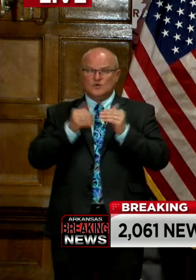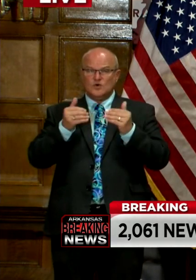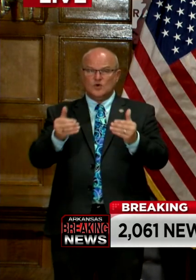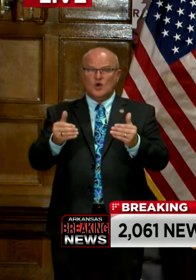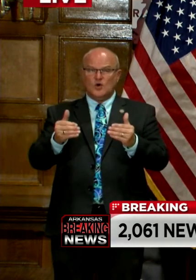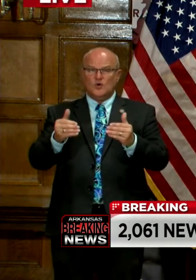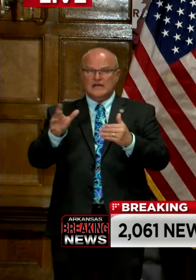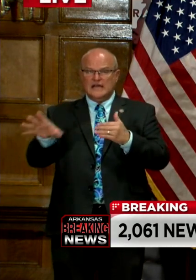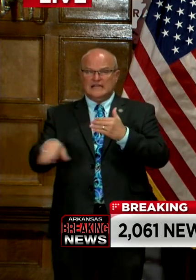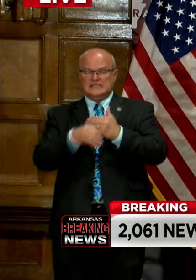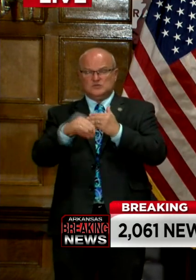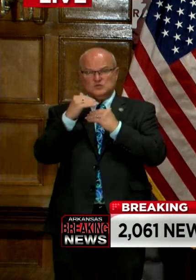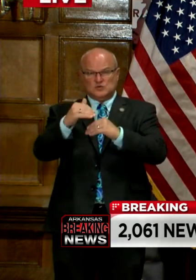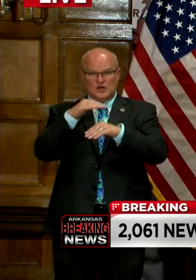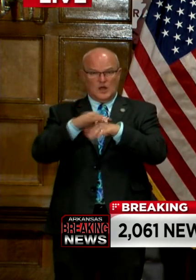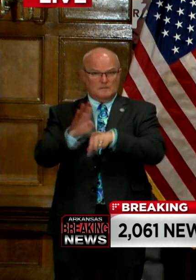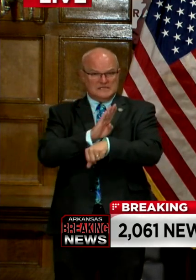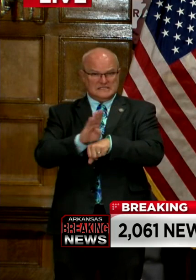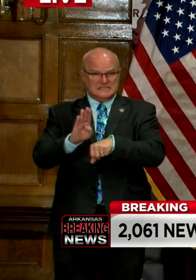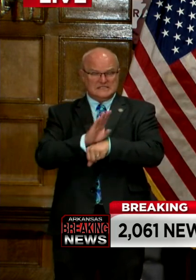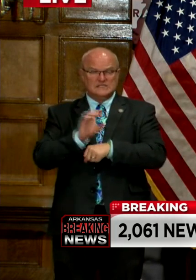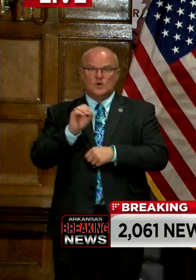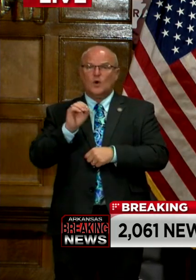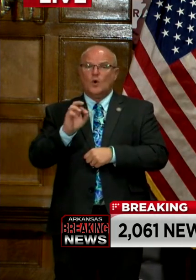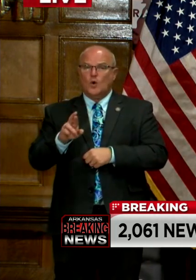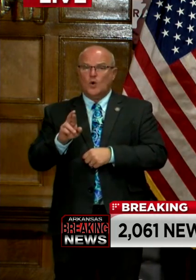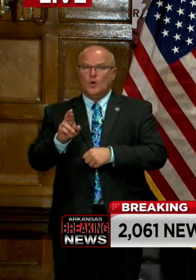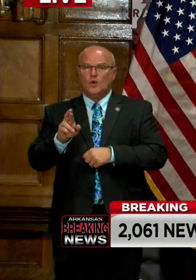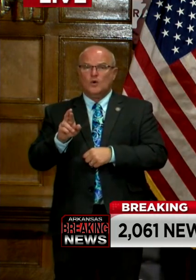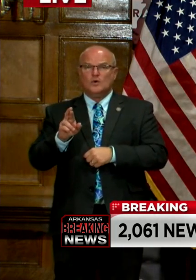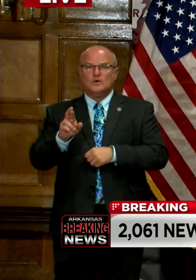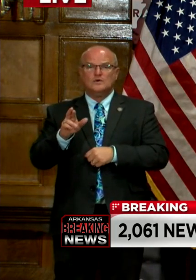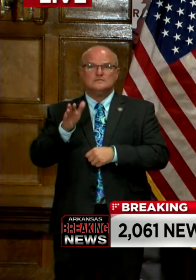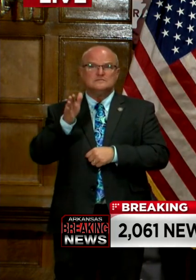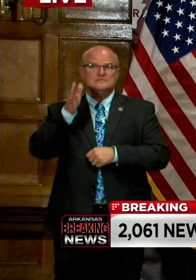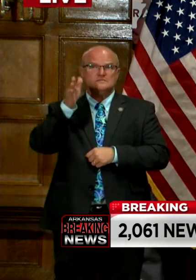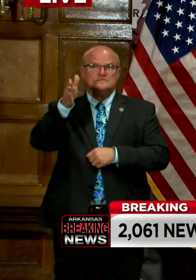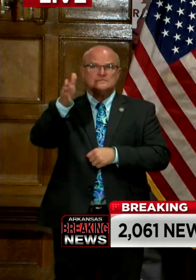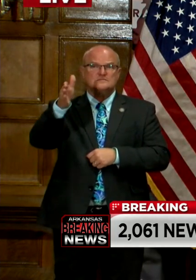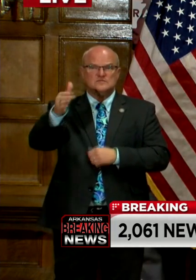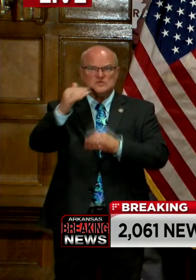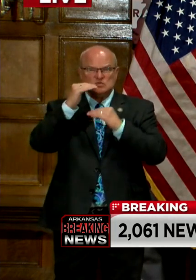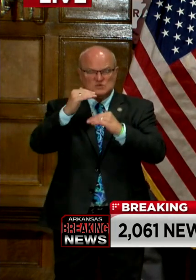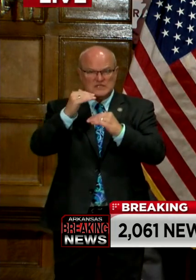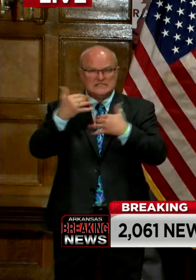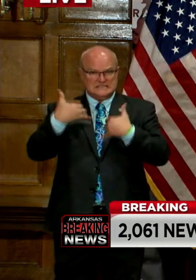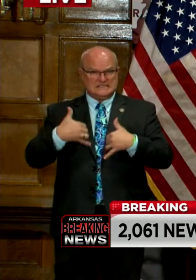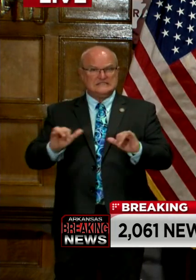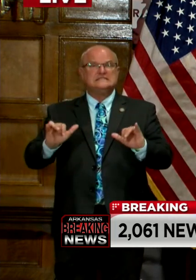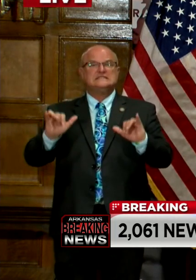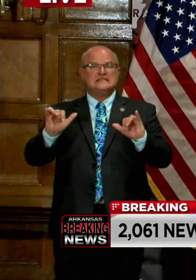MAKE SOME IMPACT IN TERM OF CURBING CASES HERE. IS THIS AS FAR AS YOU THINK THE STATE CAN GO IN TERMS OF